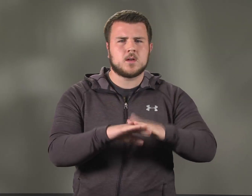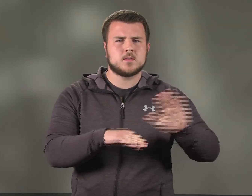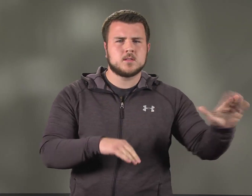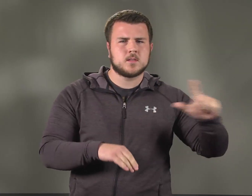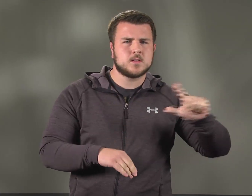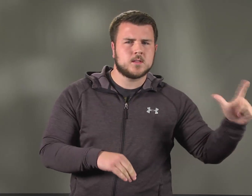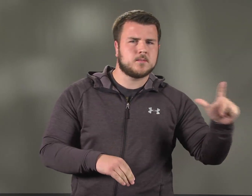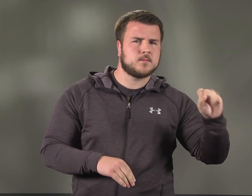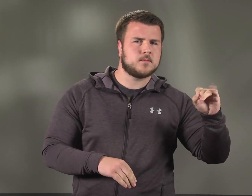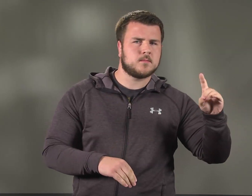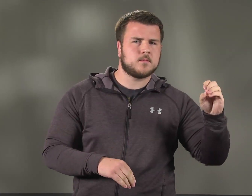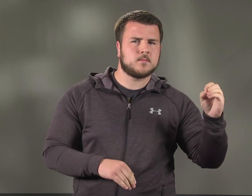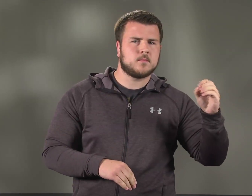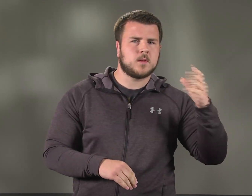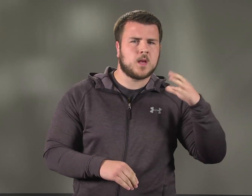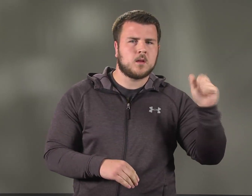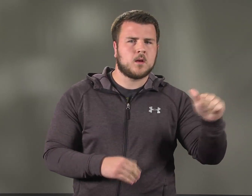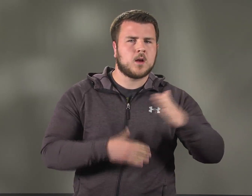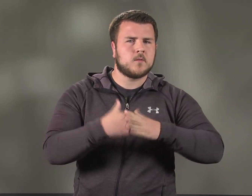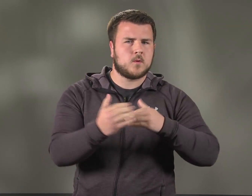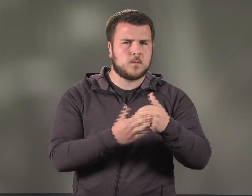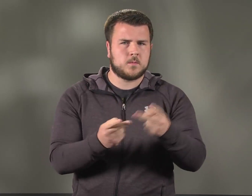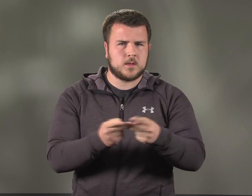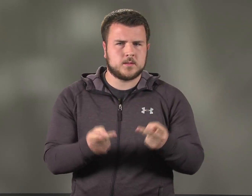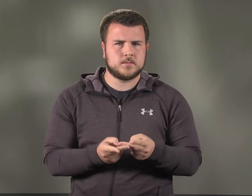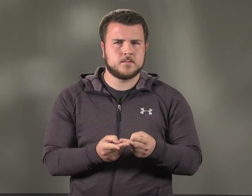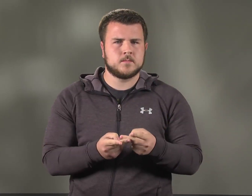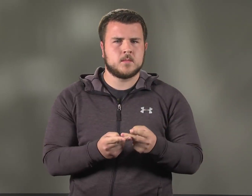on his left side and in a comfortable place.